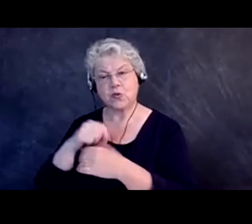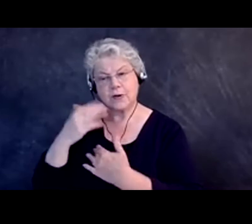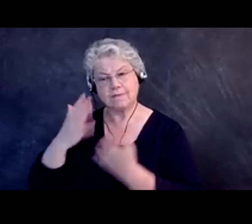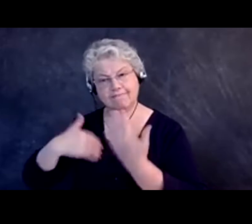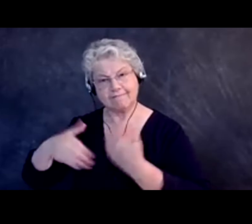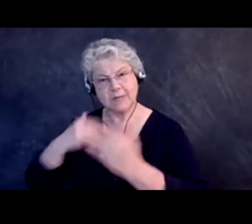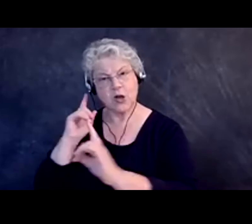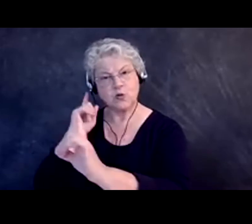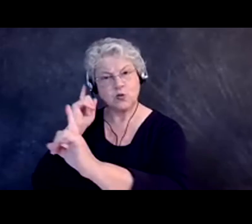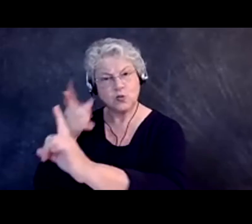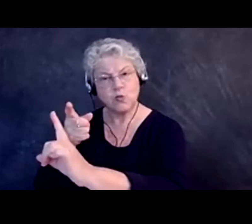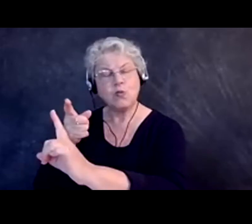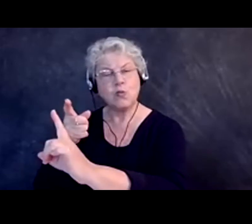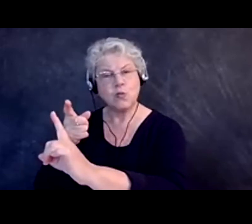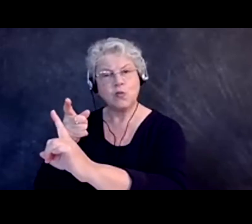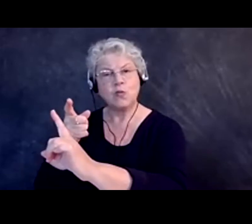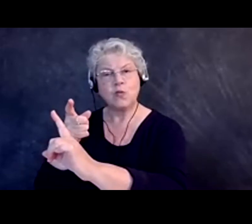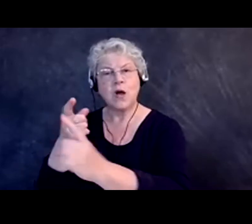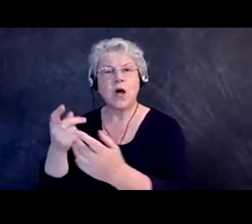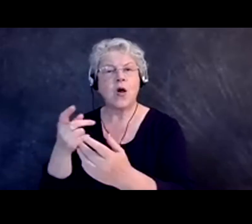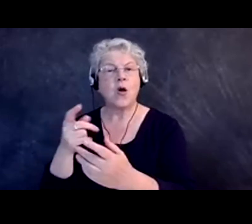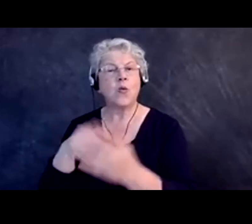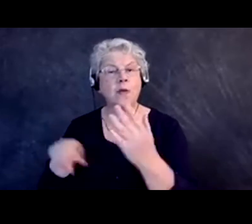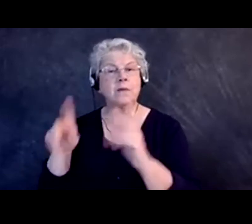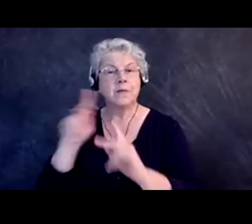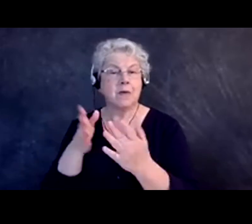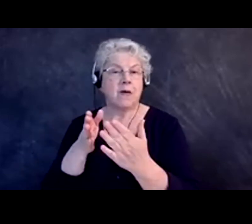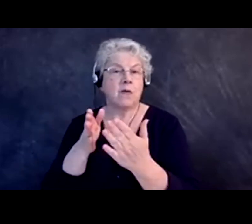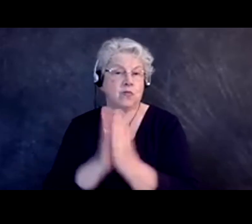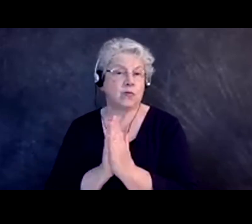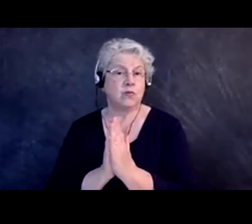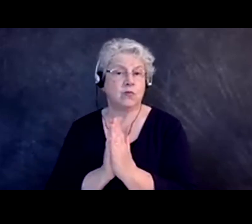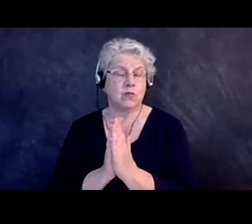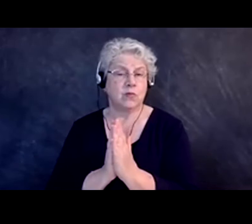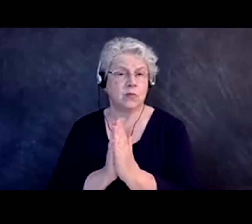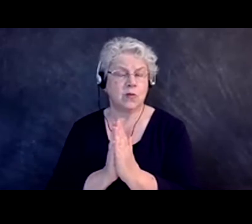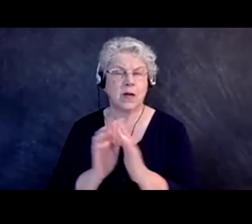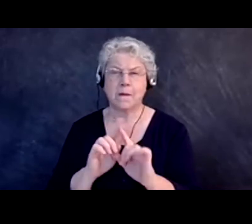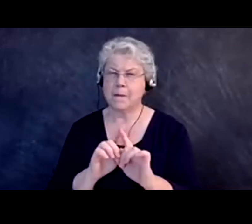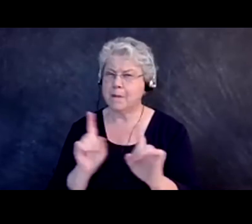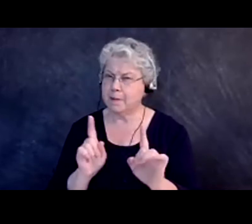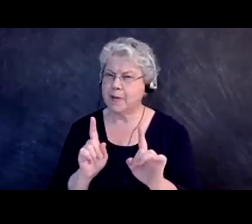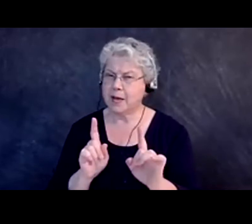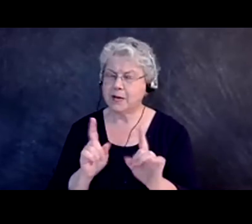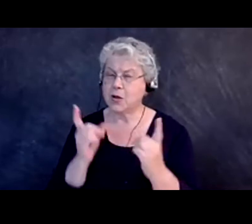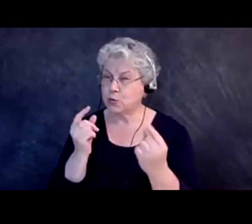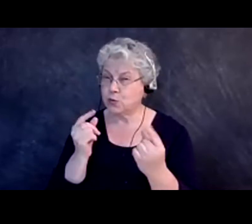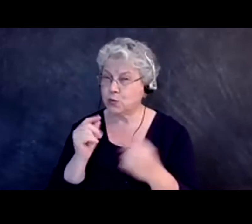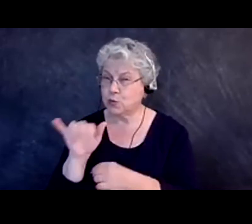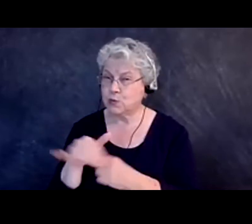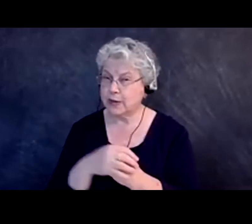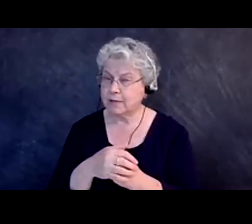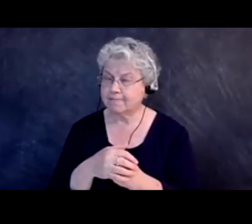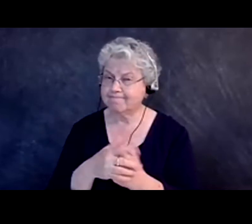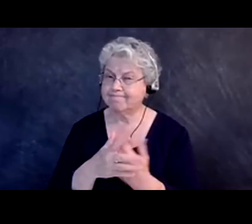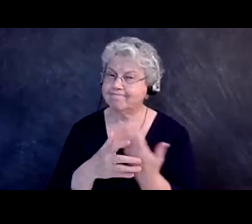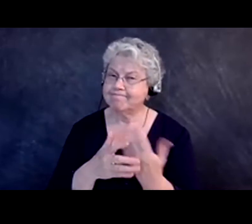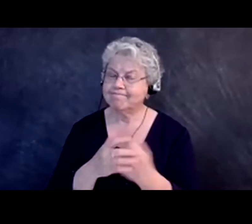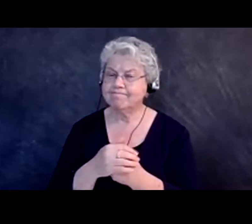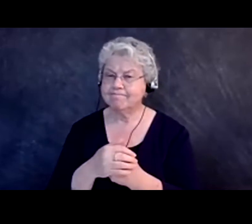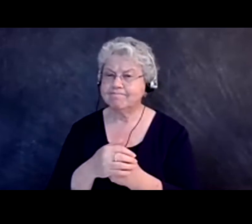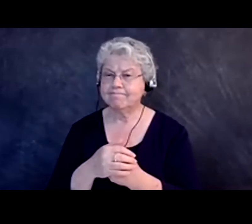you know, working on what the people have asked for. But to do this, I was told, we're actually